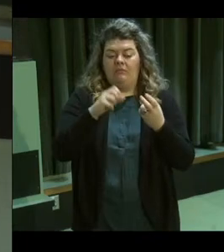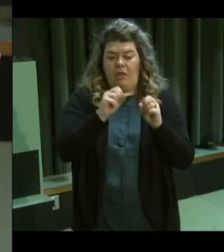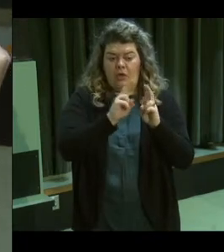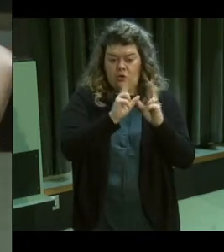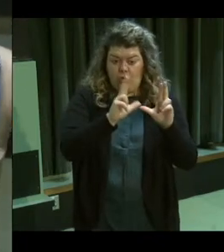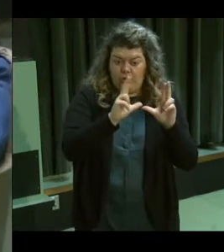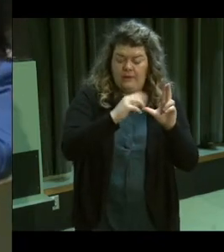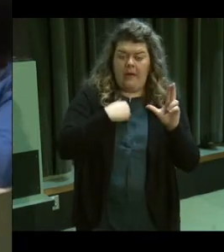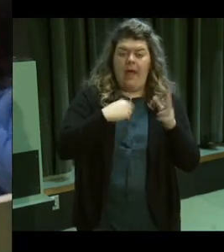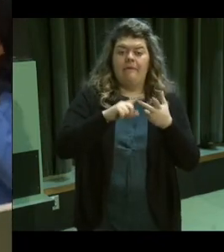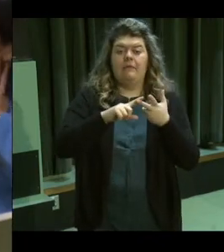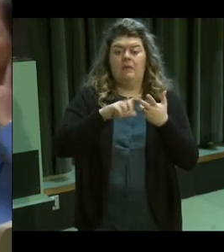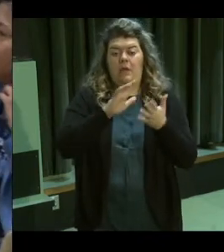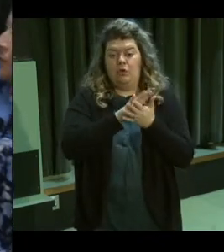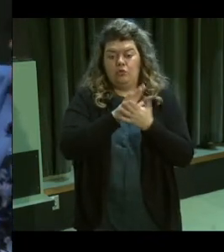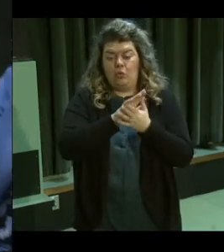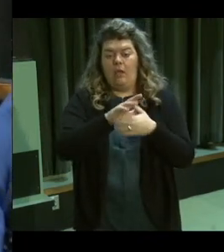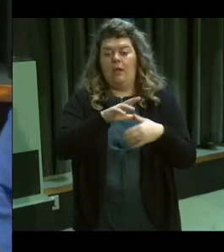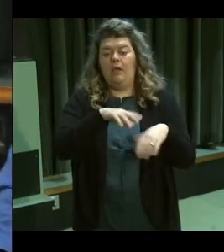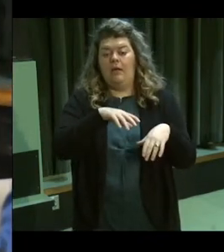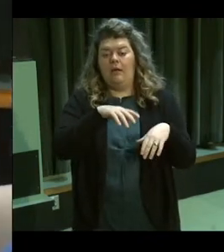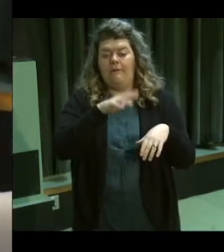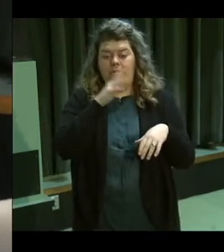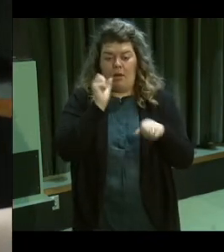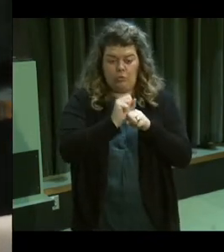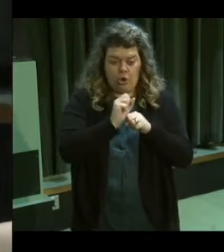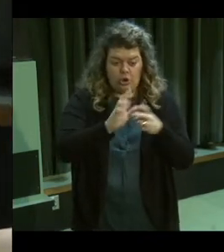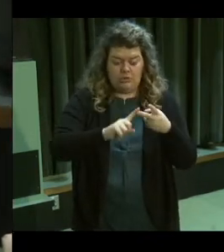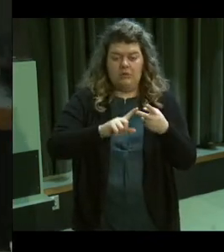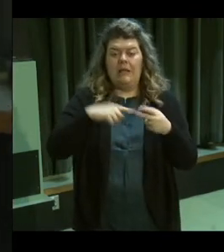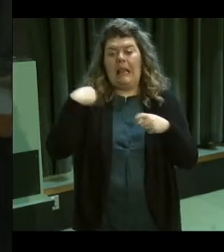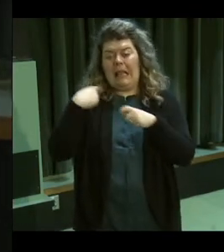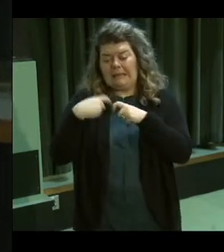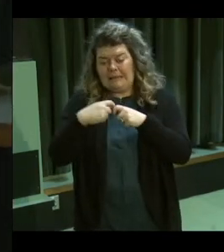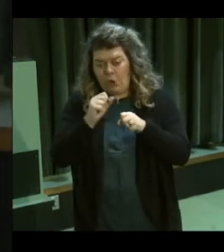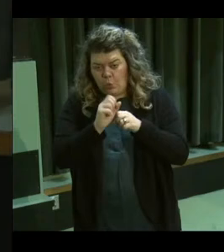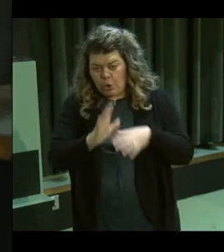men in unions, we have Michigan